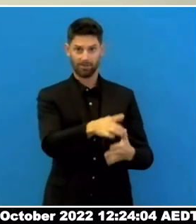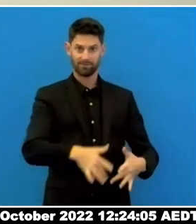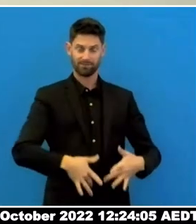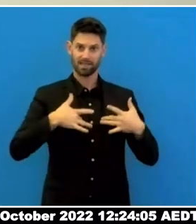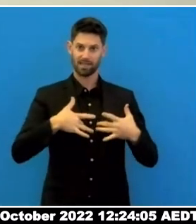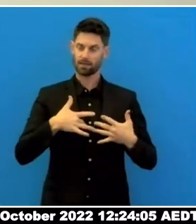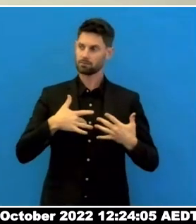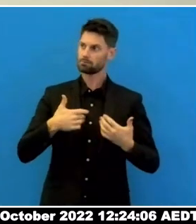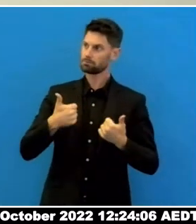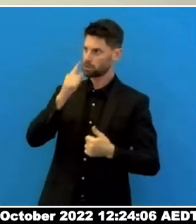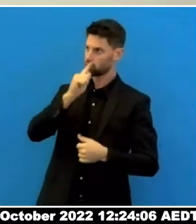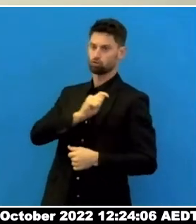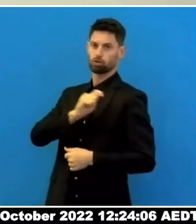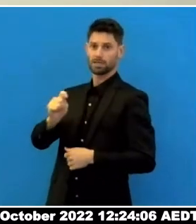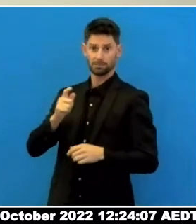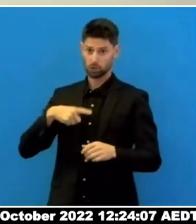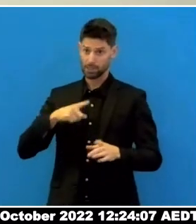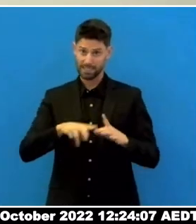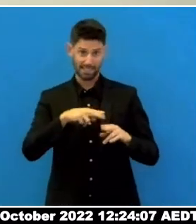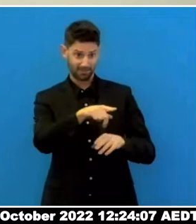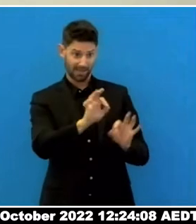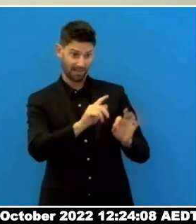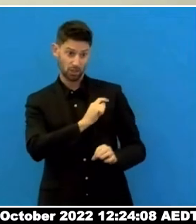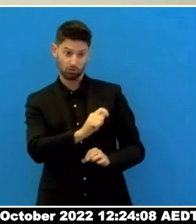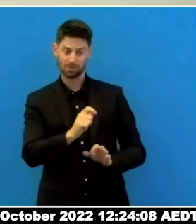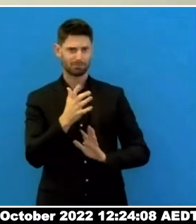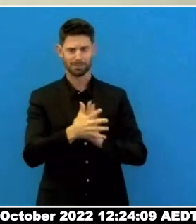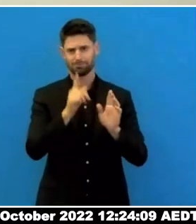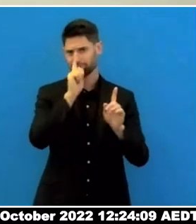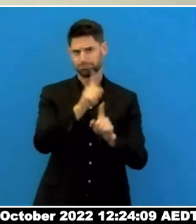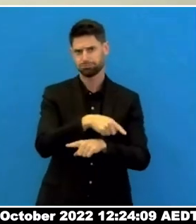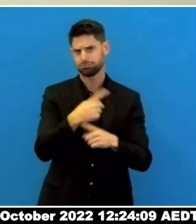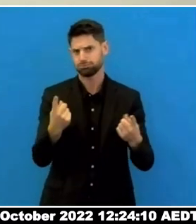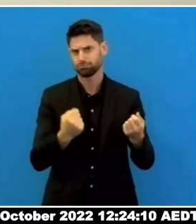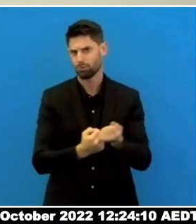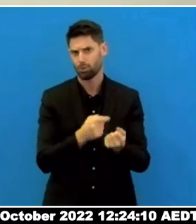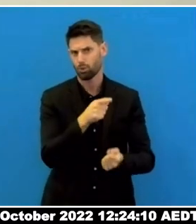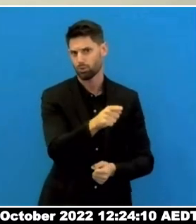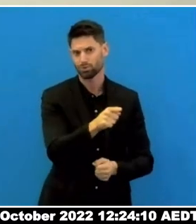Without trust, you are going to get nowhere with any of the services, they are completely ineffective without that trust.